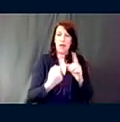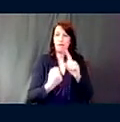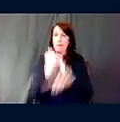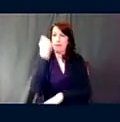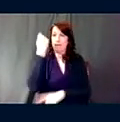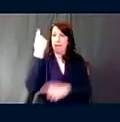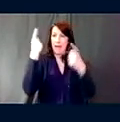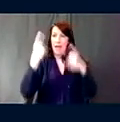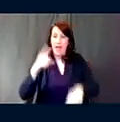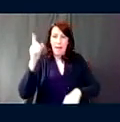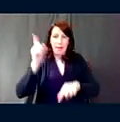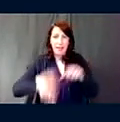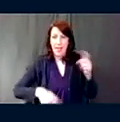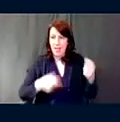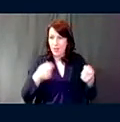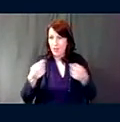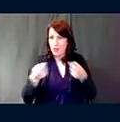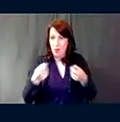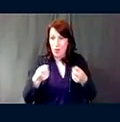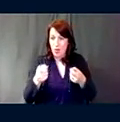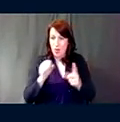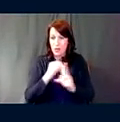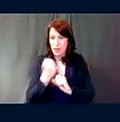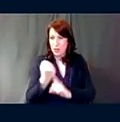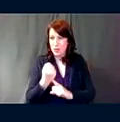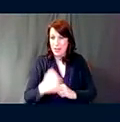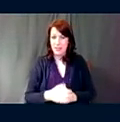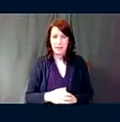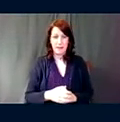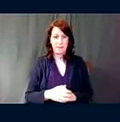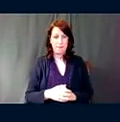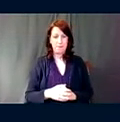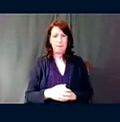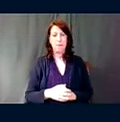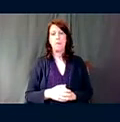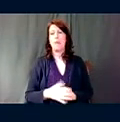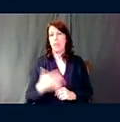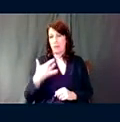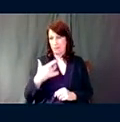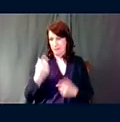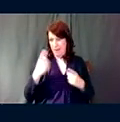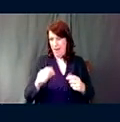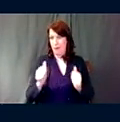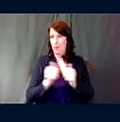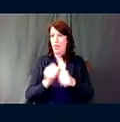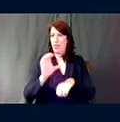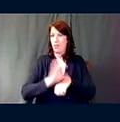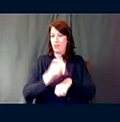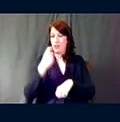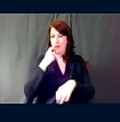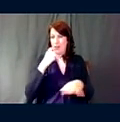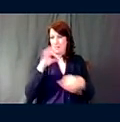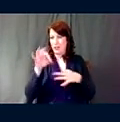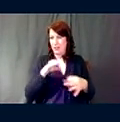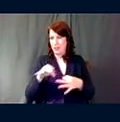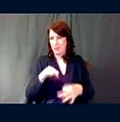SOMETIMES THE UNEXPECTED HAPPENS AND WE CANNOT CONTROL THE CIRCUMSTANCES. THAT HAPPENED WITH THE CHURCHES